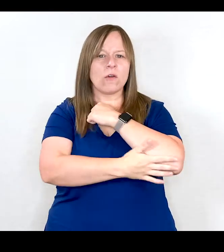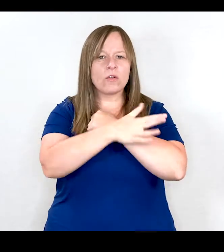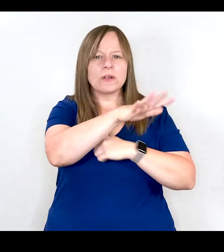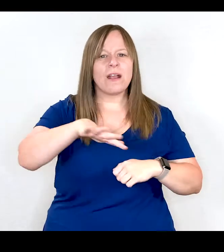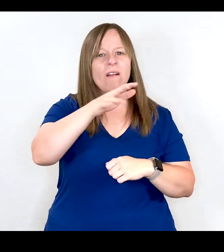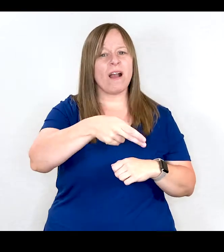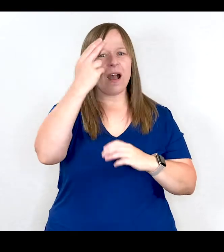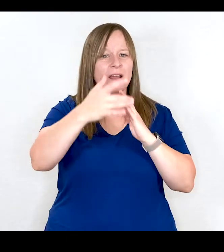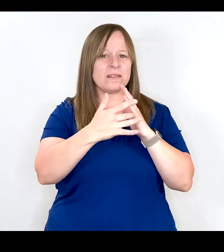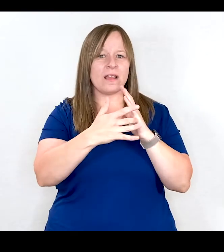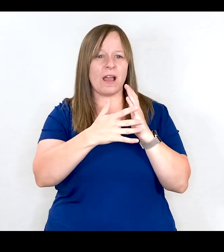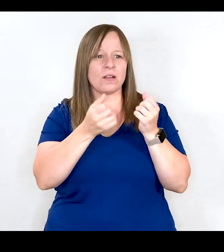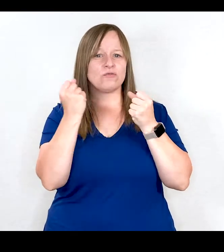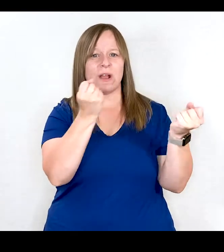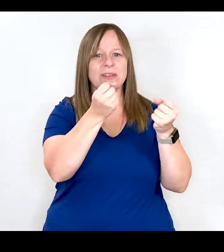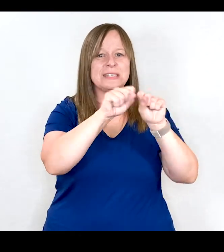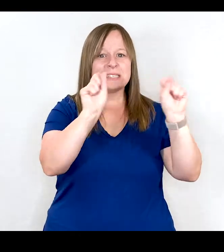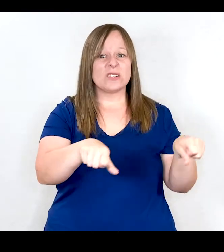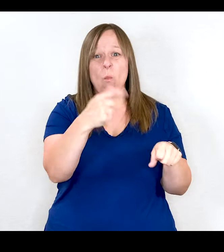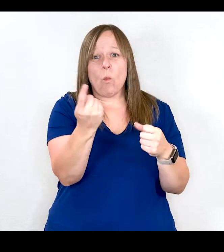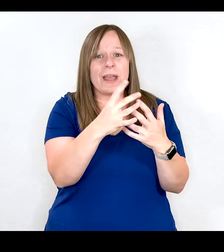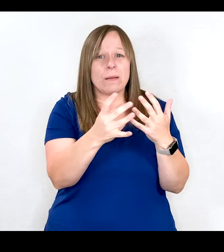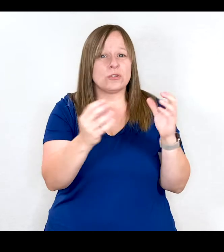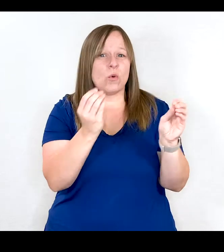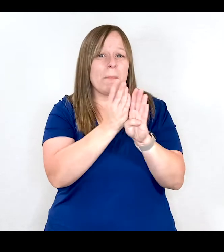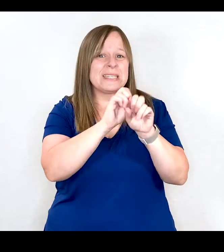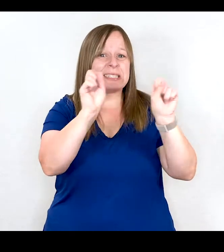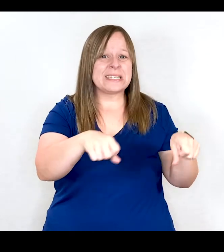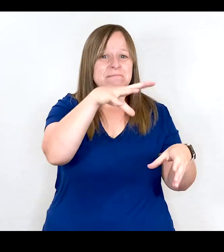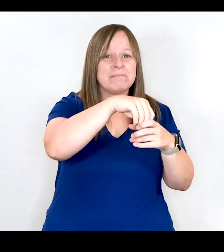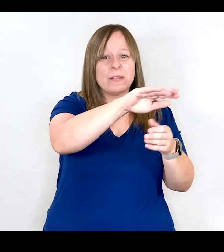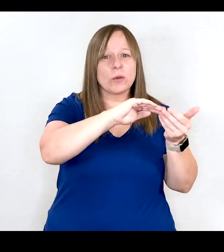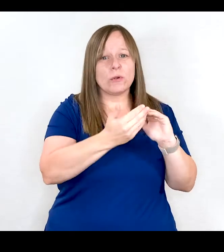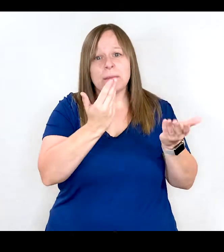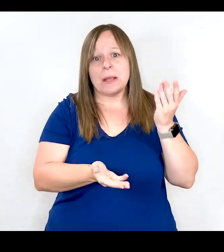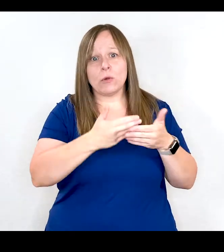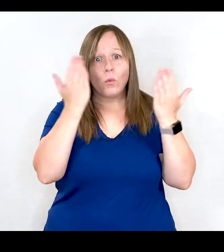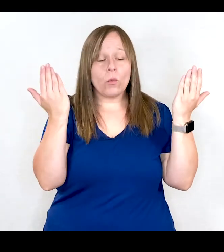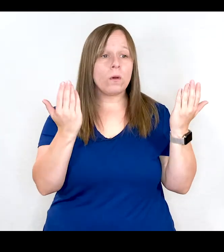having access to a hi-tech driving system may be their only option. If there's no paratransit system,